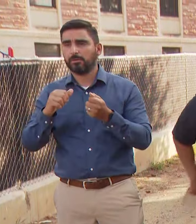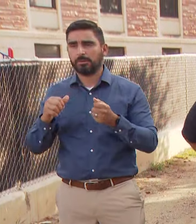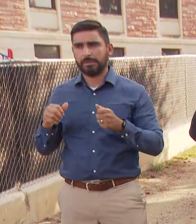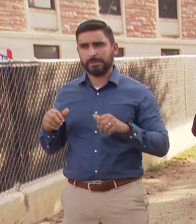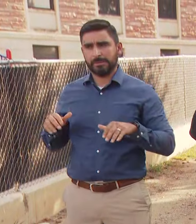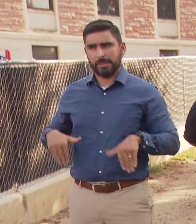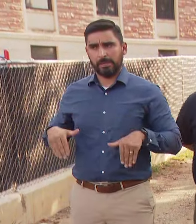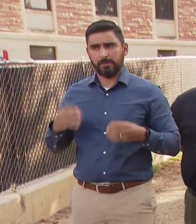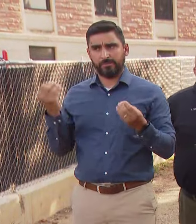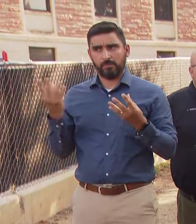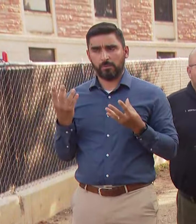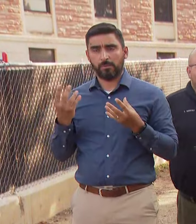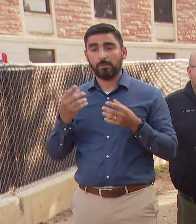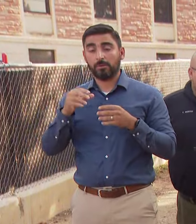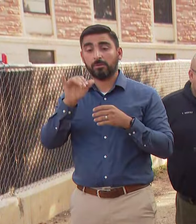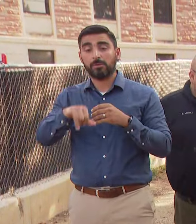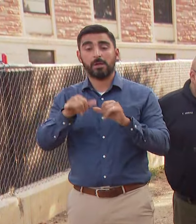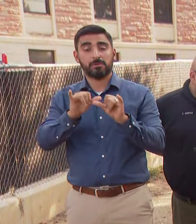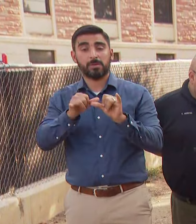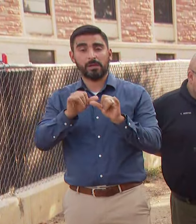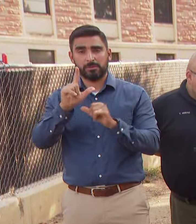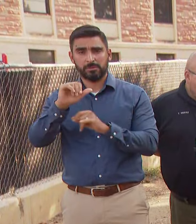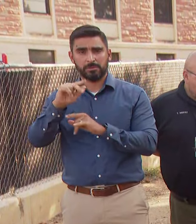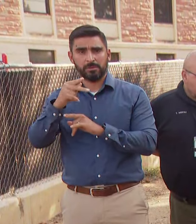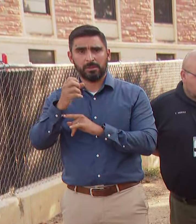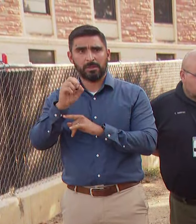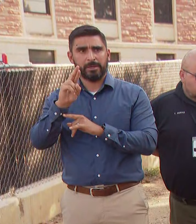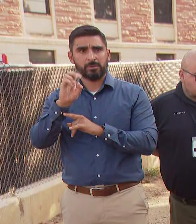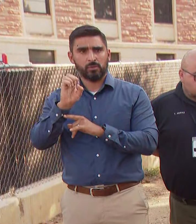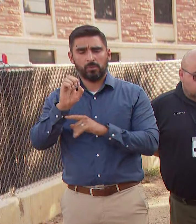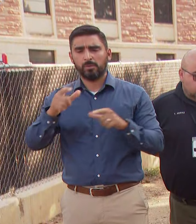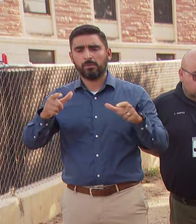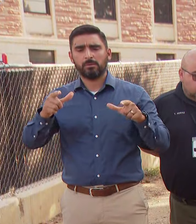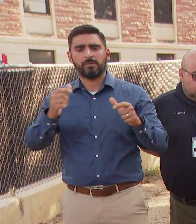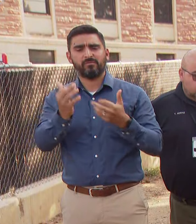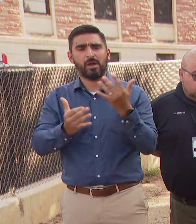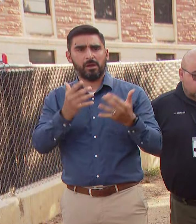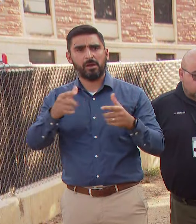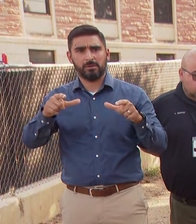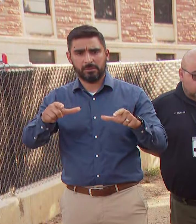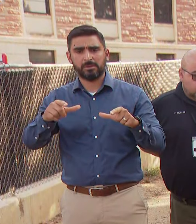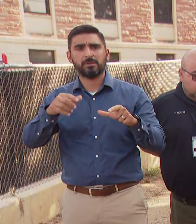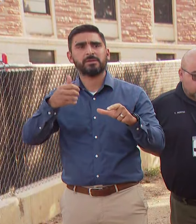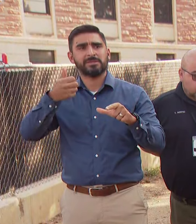due to the size of this fire, it's still under the purview of mountain view fire rescue.